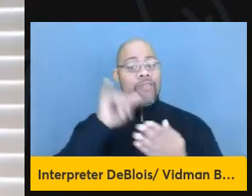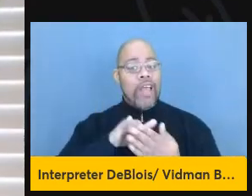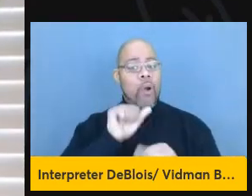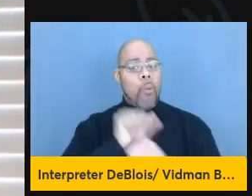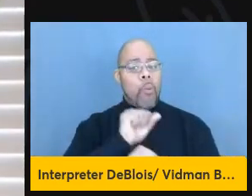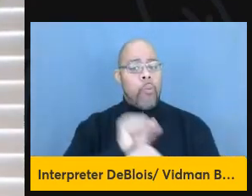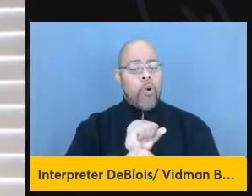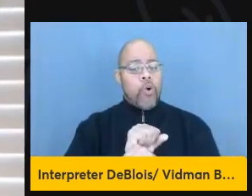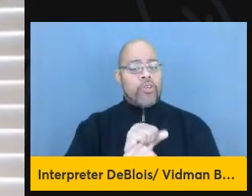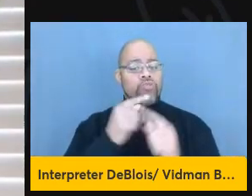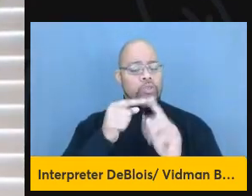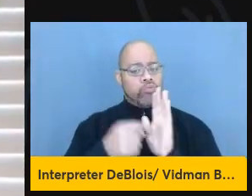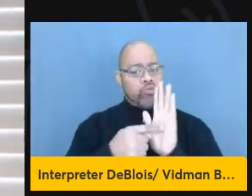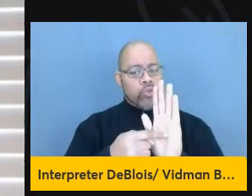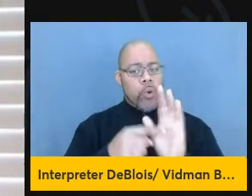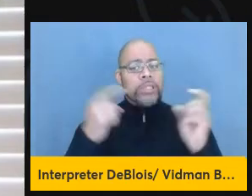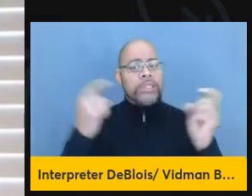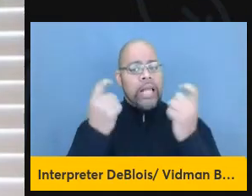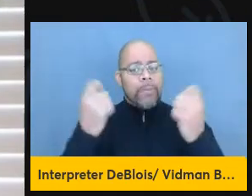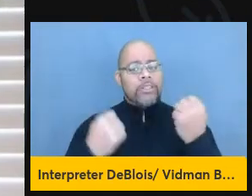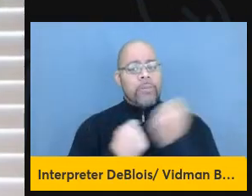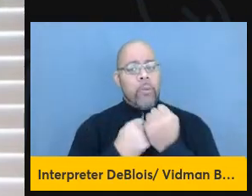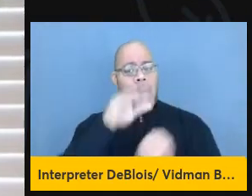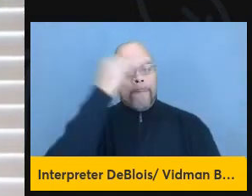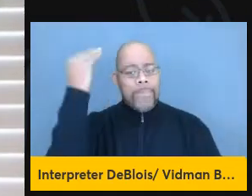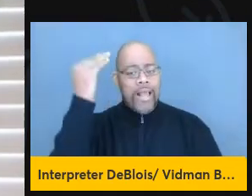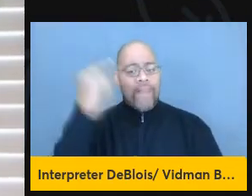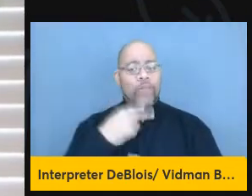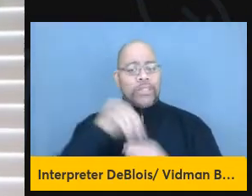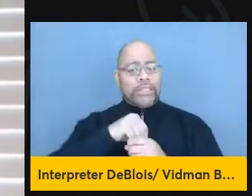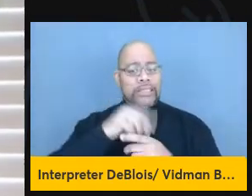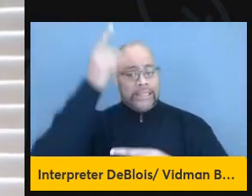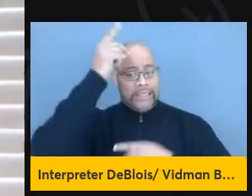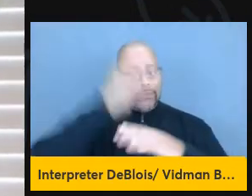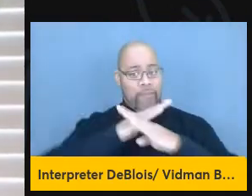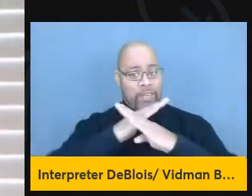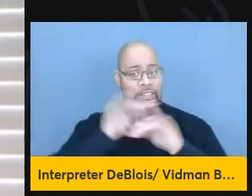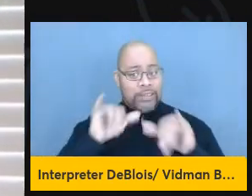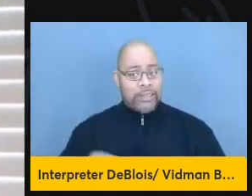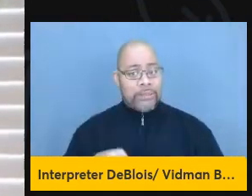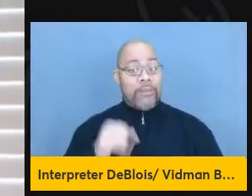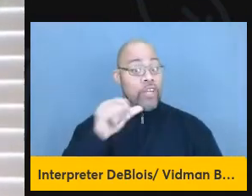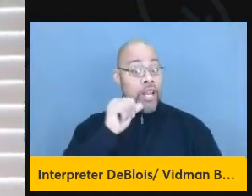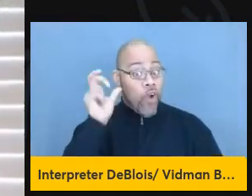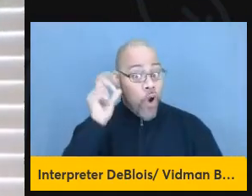amplify celebrate and support black voices and Immunology. In case you hadn't heard we are officially a nonprofit